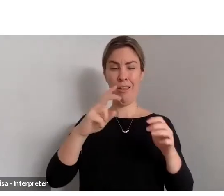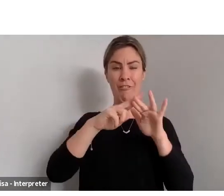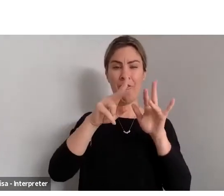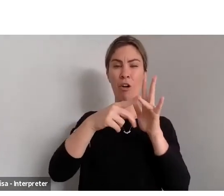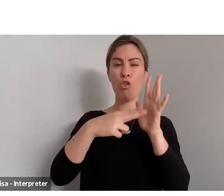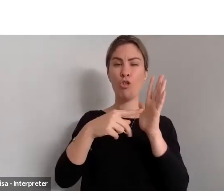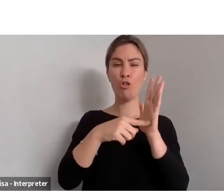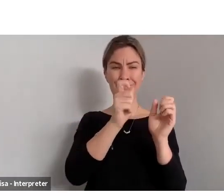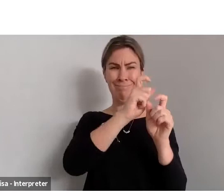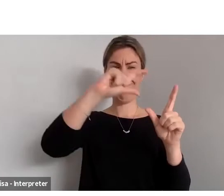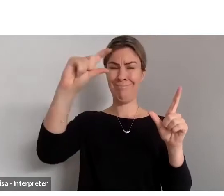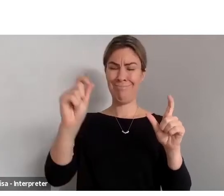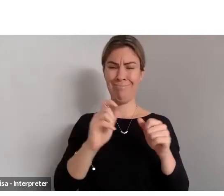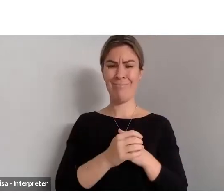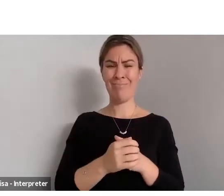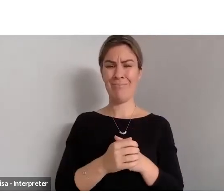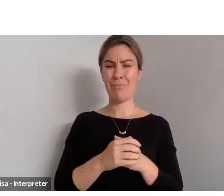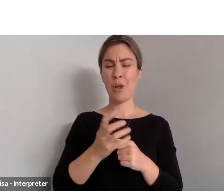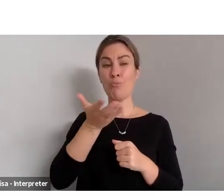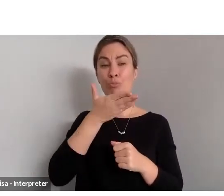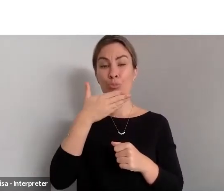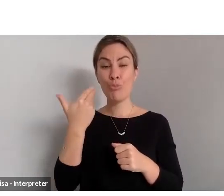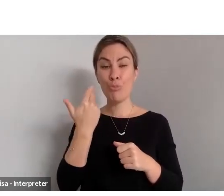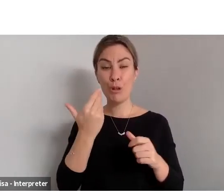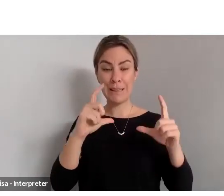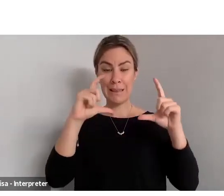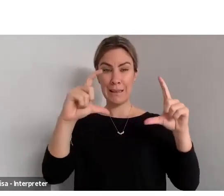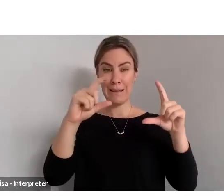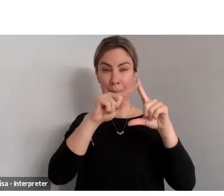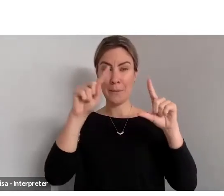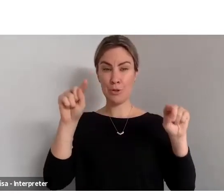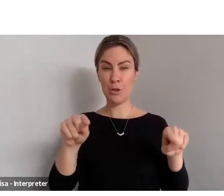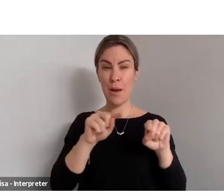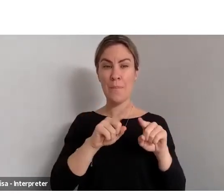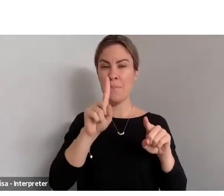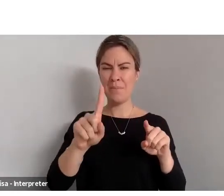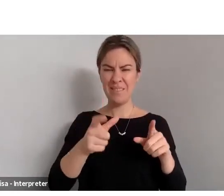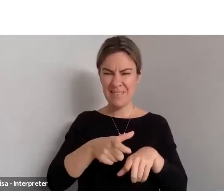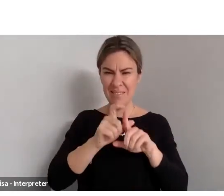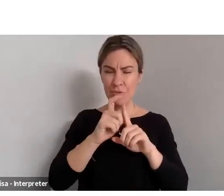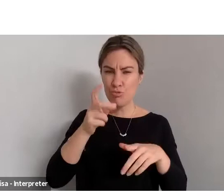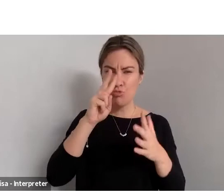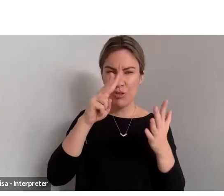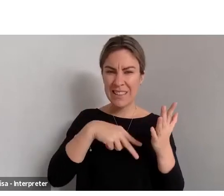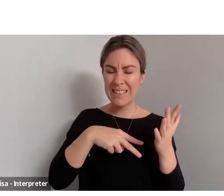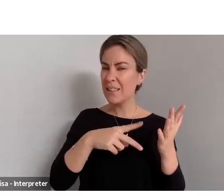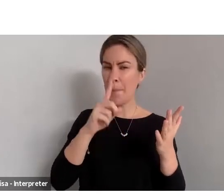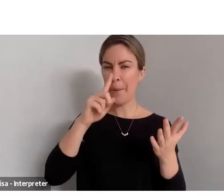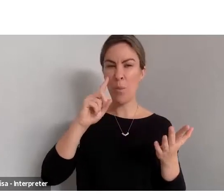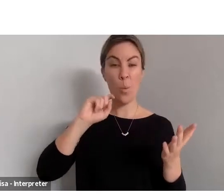graphics, people will keep scrolling. Keep it short and sweet.